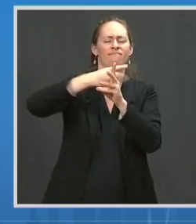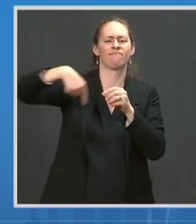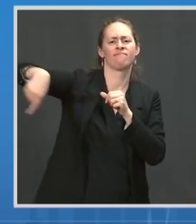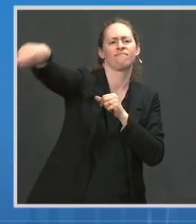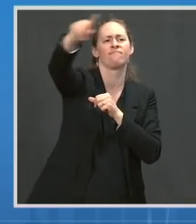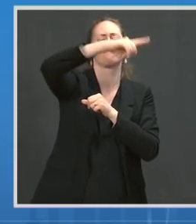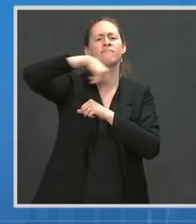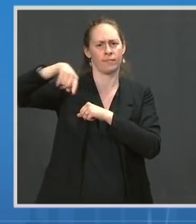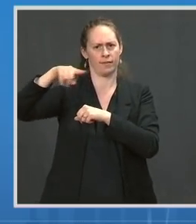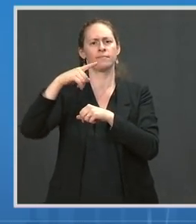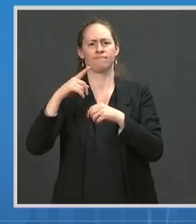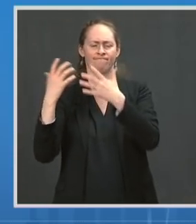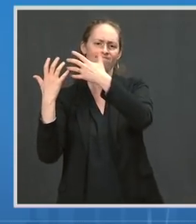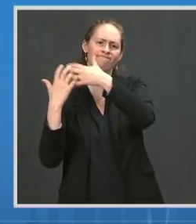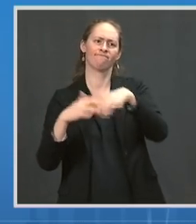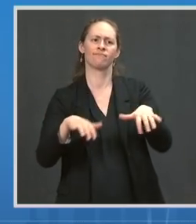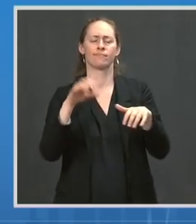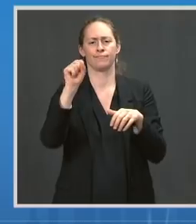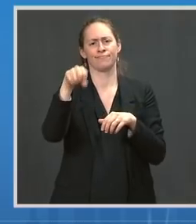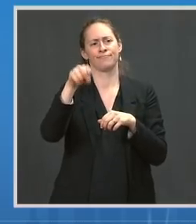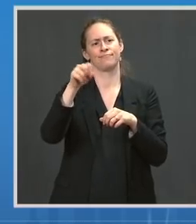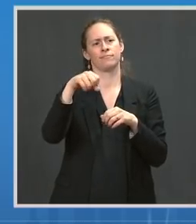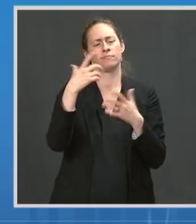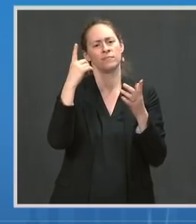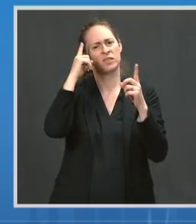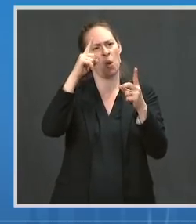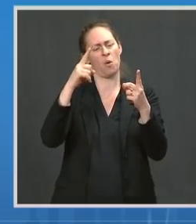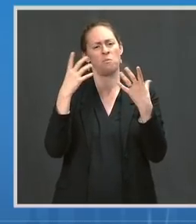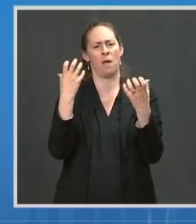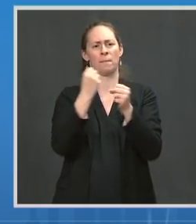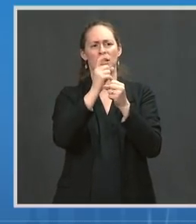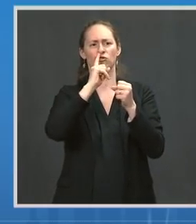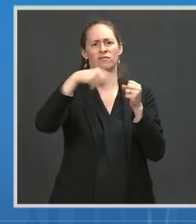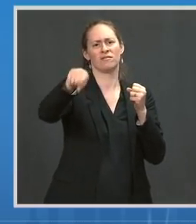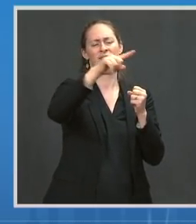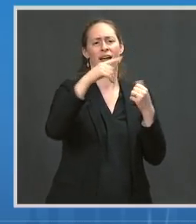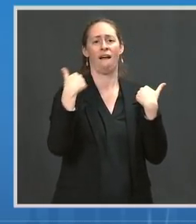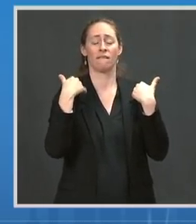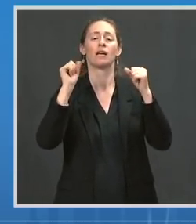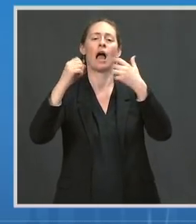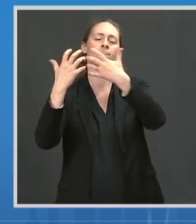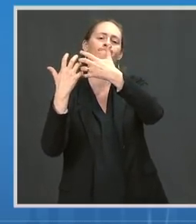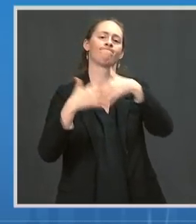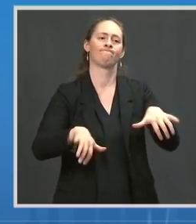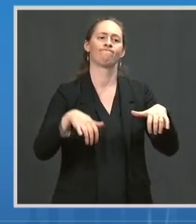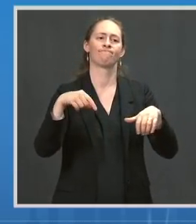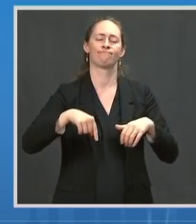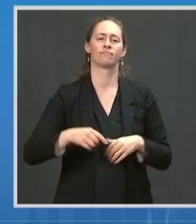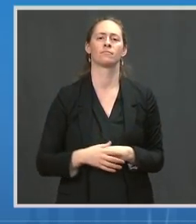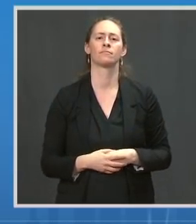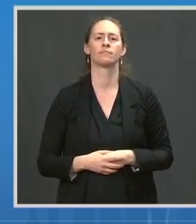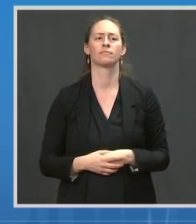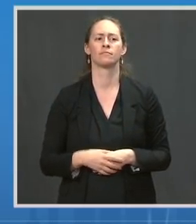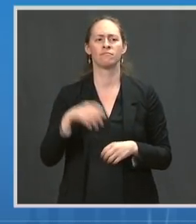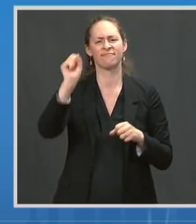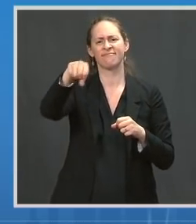and support to make that happen. Mr. Slavitt: Yeah, obviously a key priority of the Biden administration: to both vaccinate our own country,